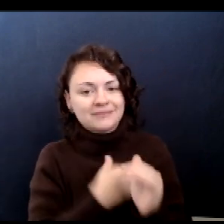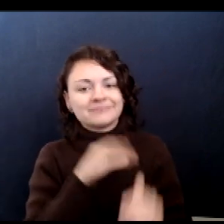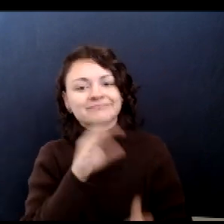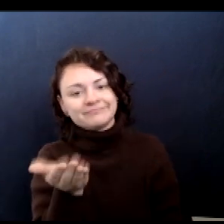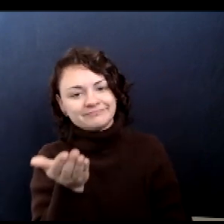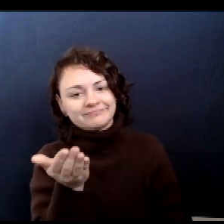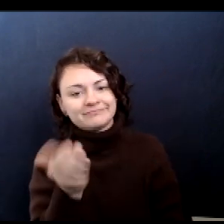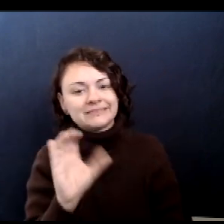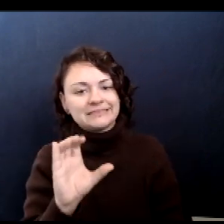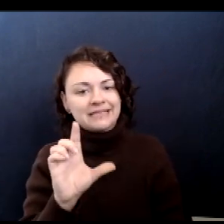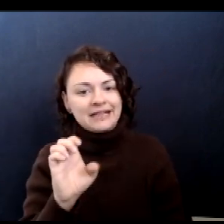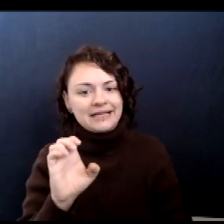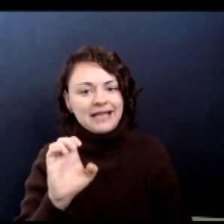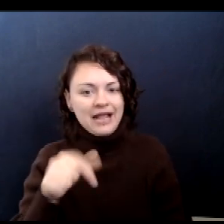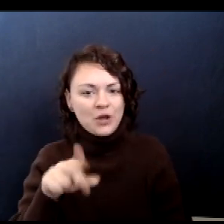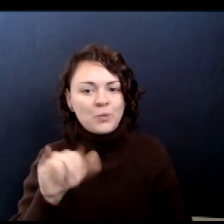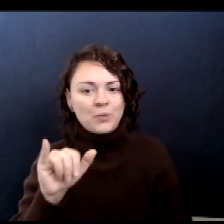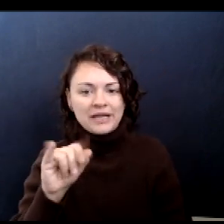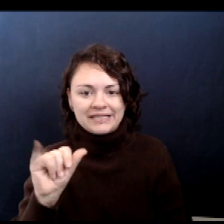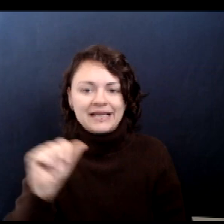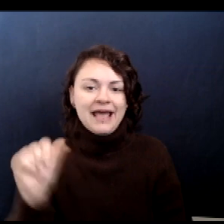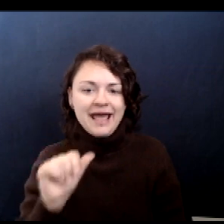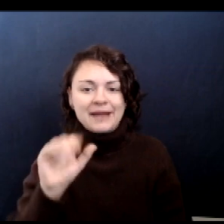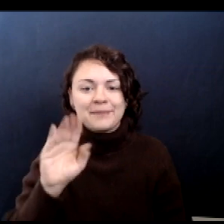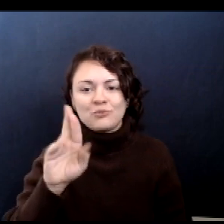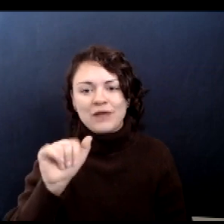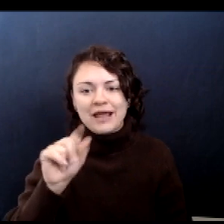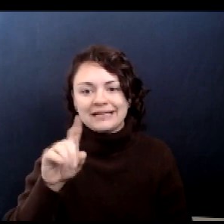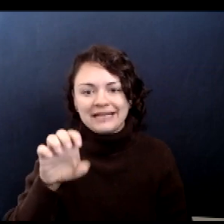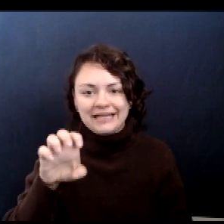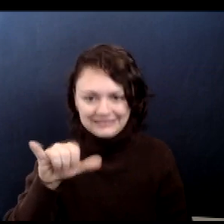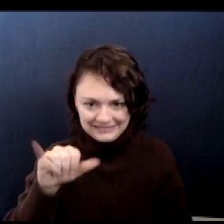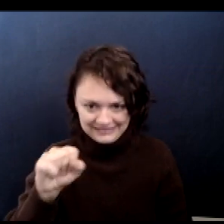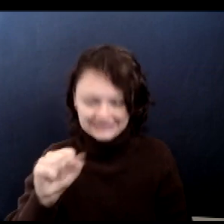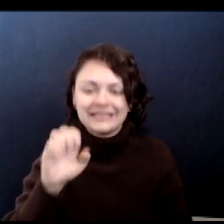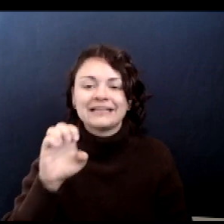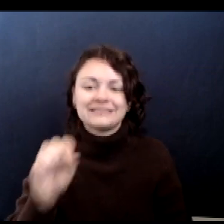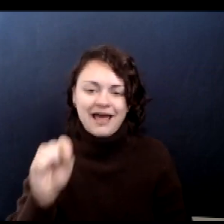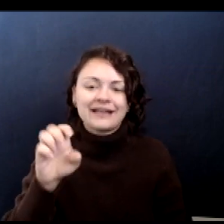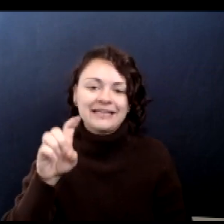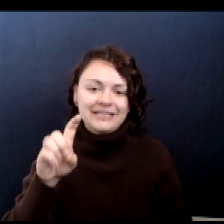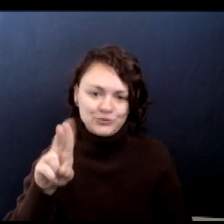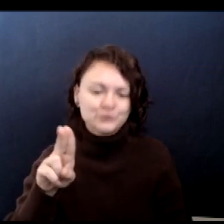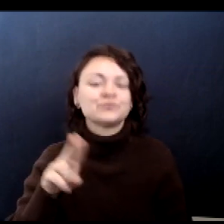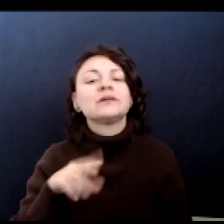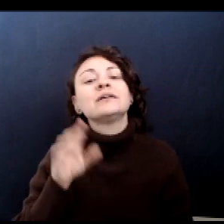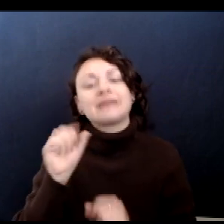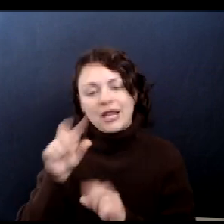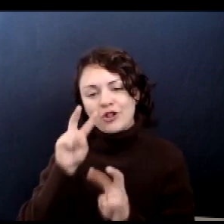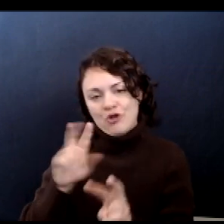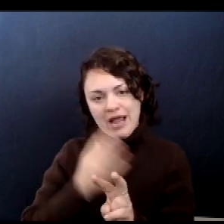Don't forget to bookmark our website if you haven't already so that you can check out our previous webinar.